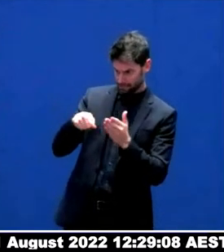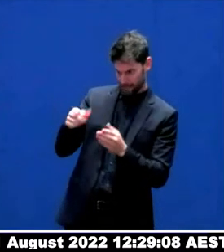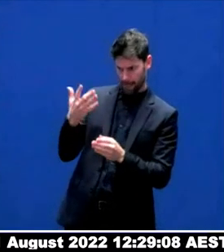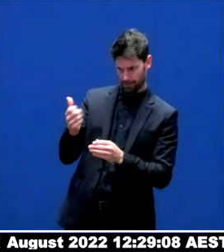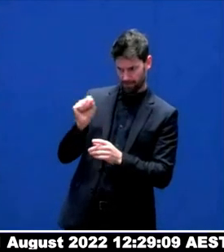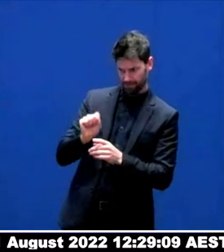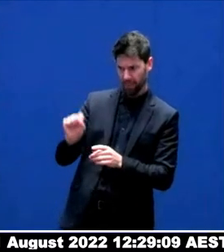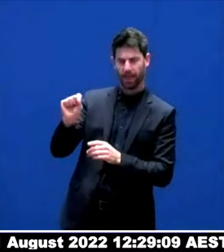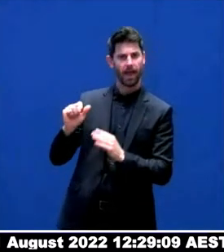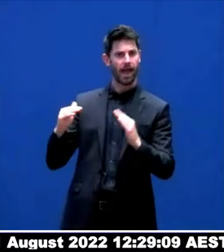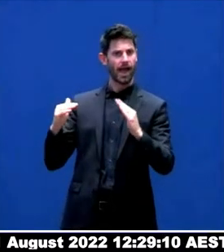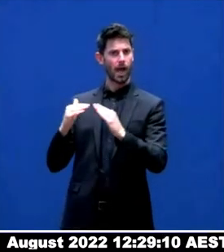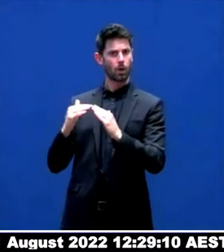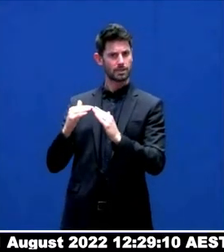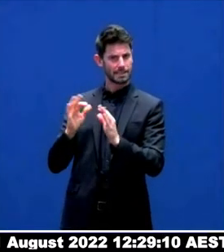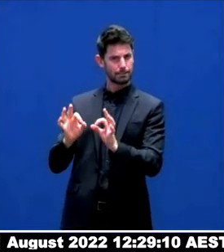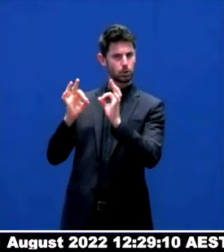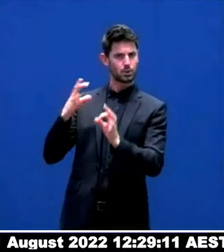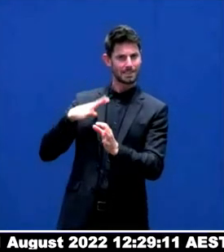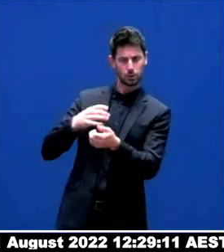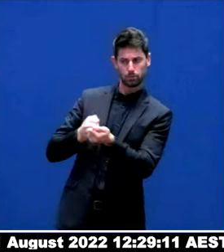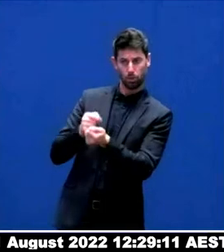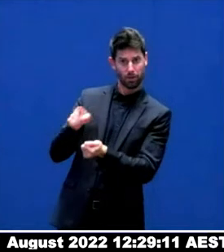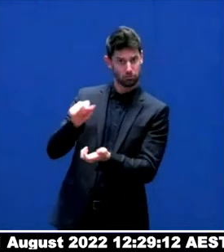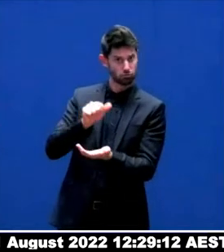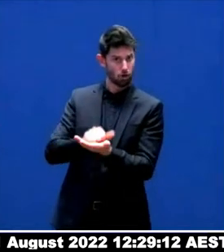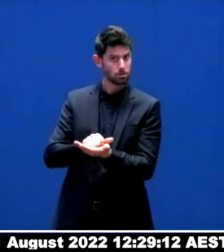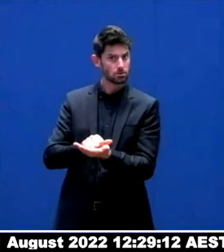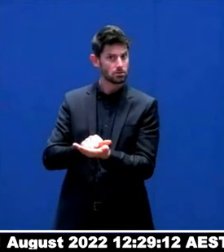experiencing homelessness or at risk of homelessness. Would you accept that? ZOE DENDLE: I would.